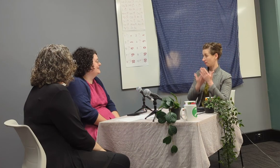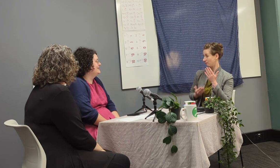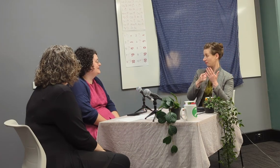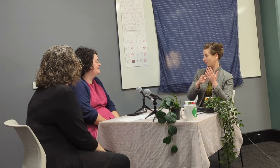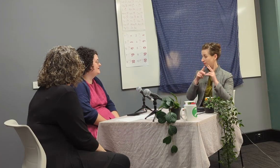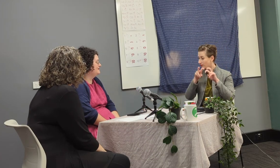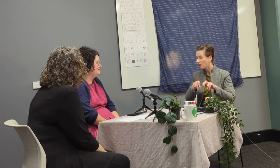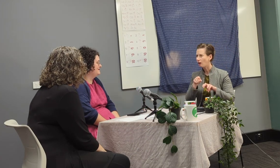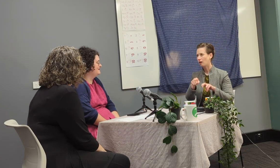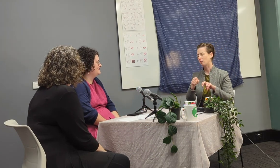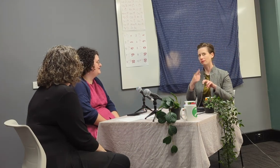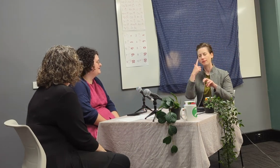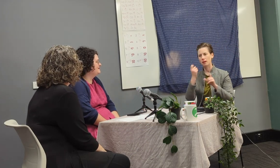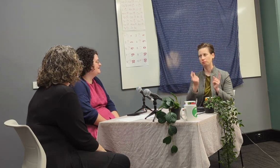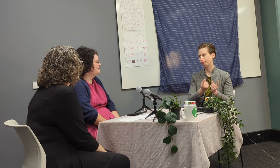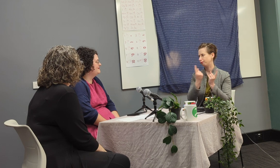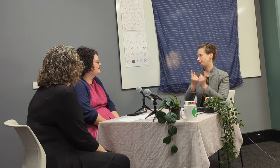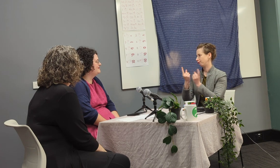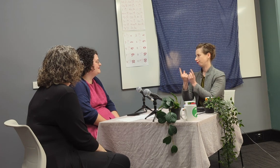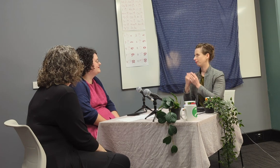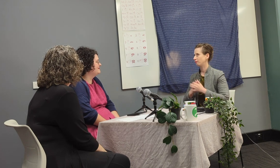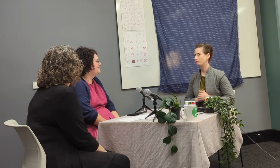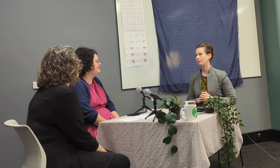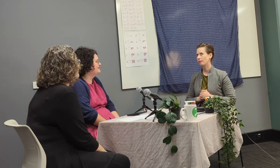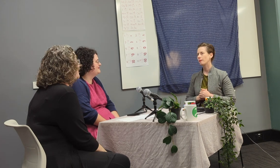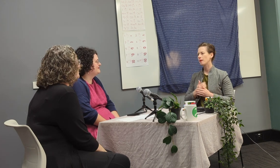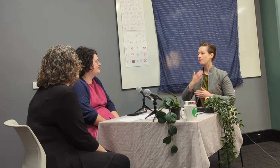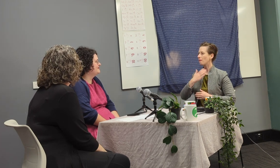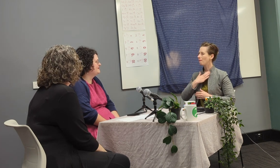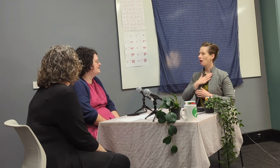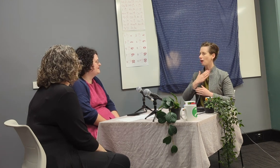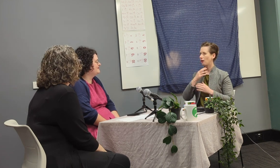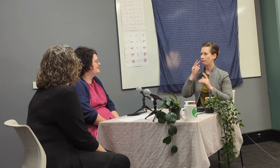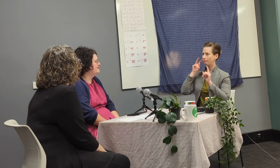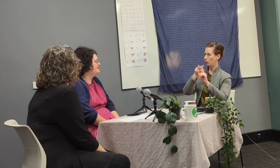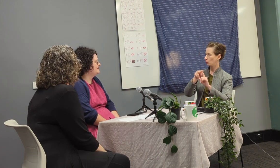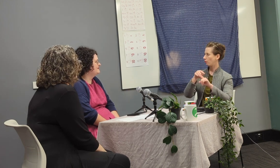H: Well, from those narratives that I was looking at, I found a various number of things.